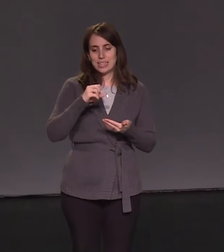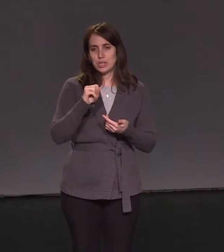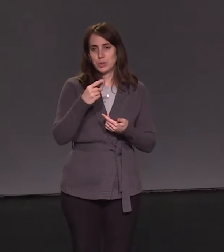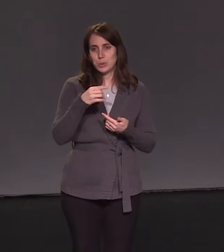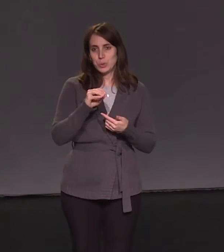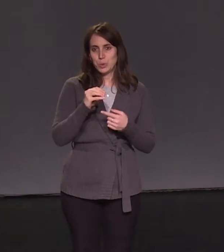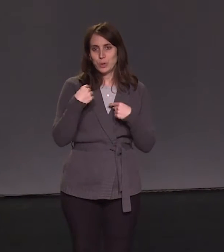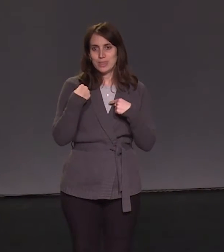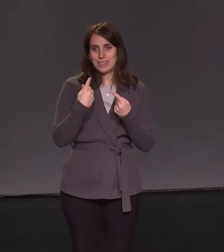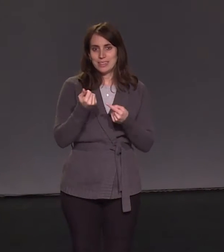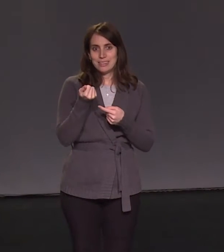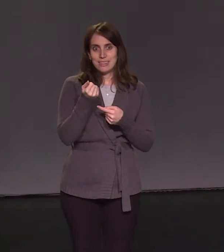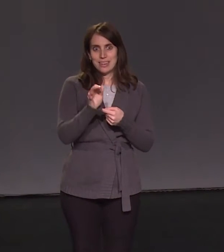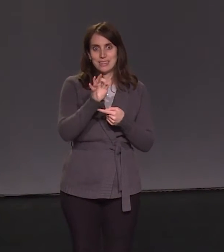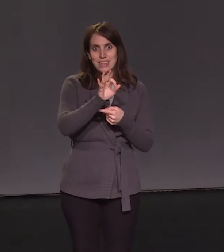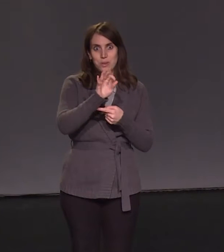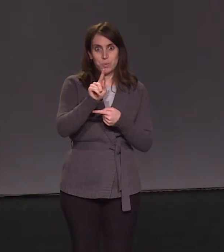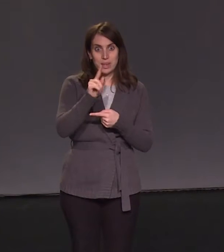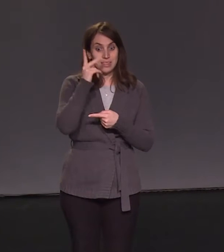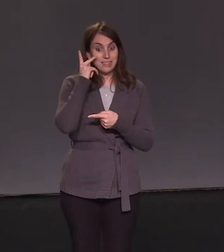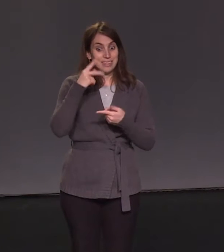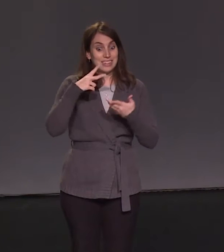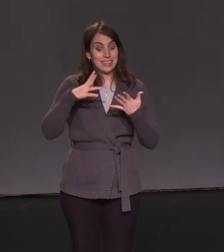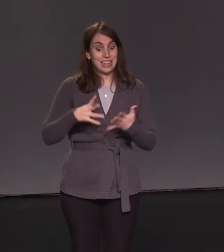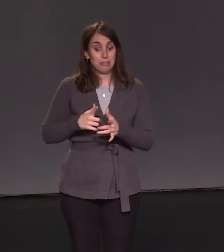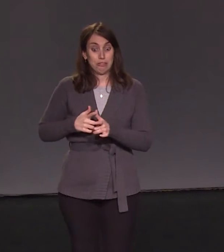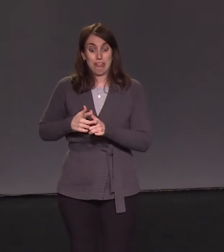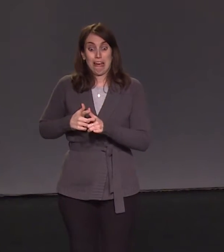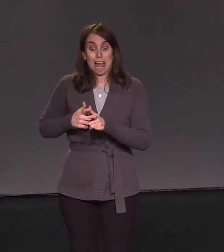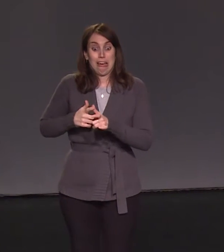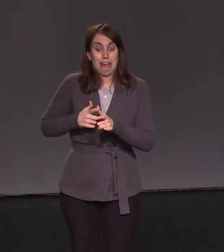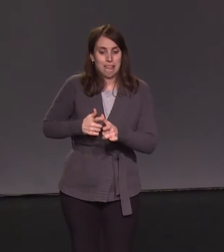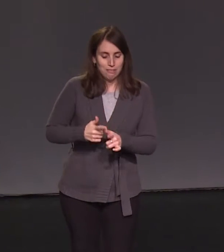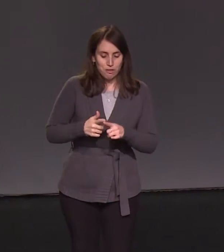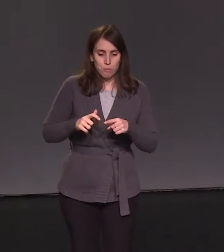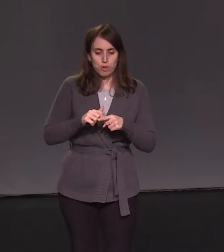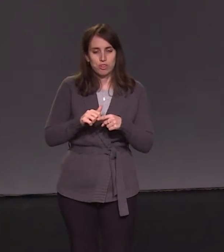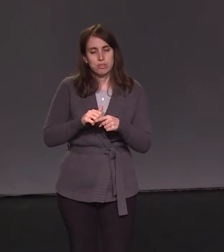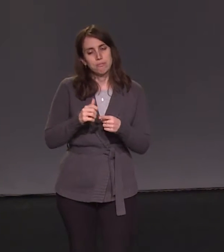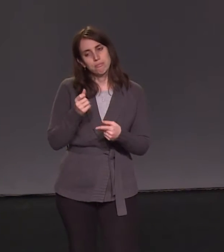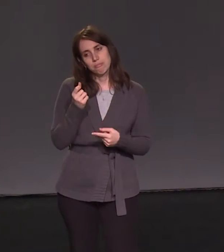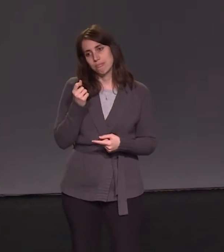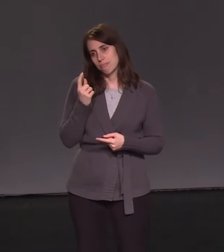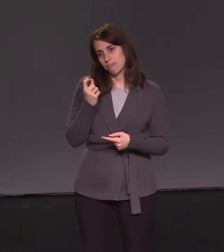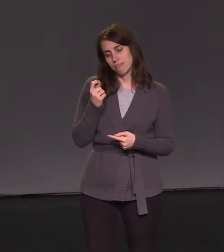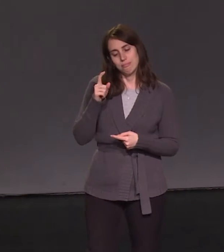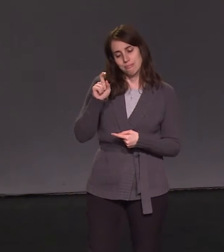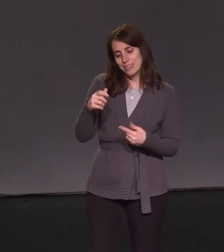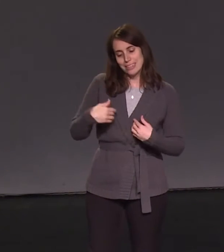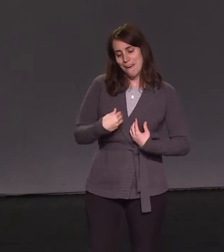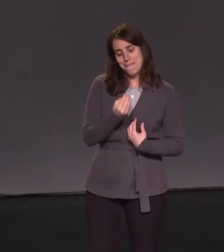dancers running in from rehearsal, I know that you cannot not have food in dance studios,